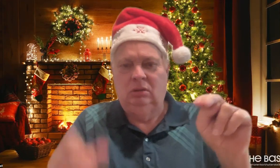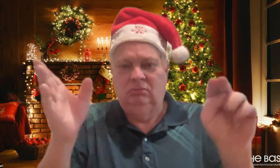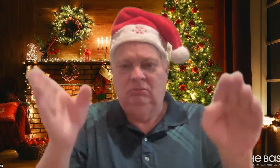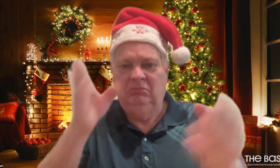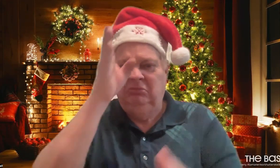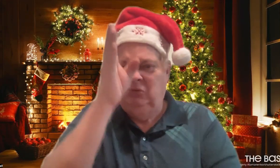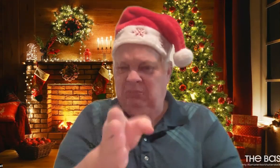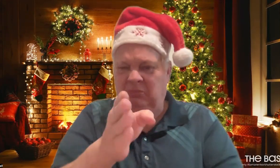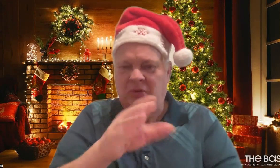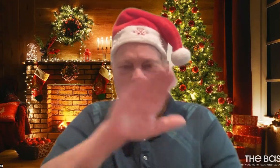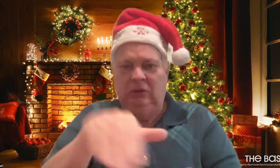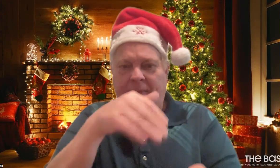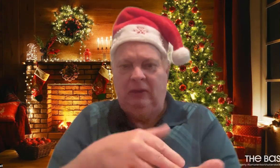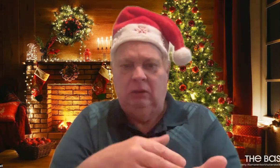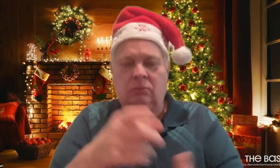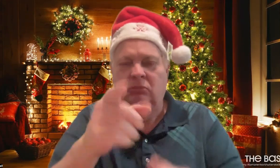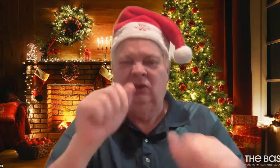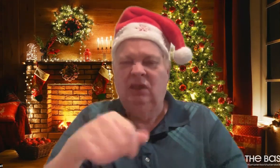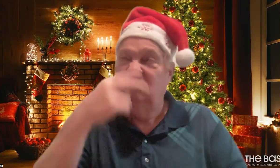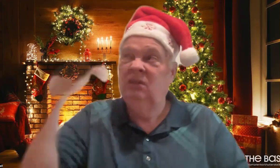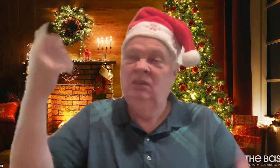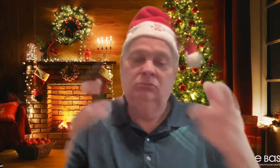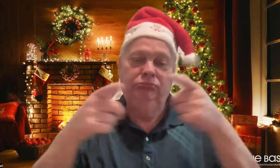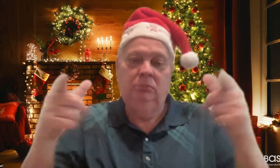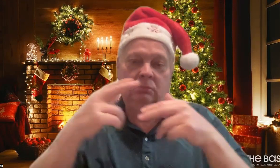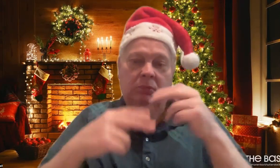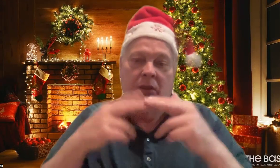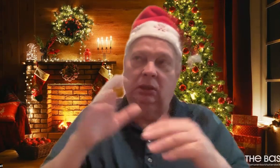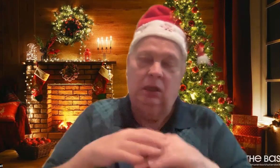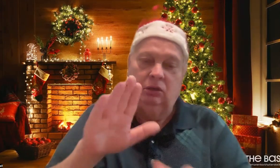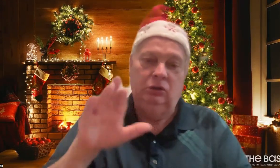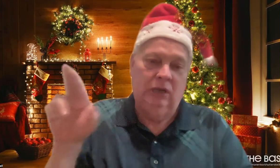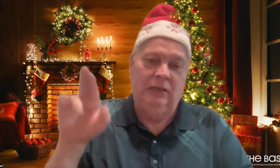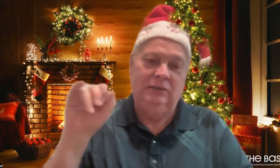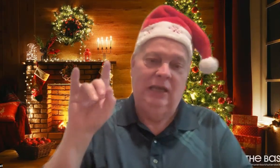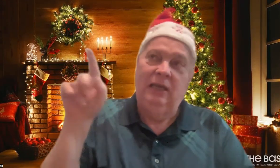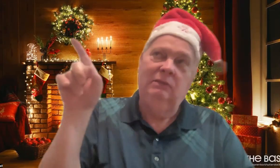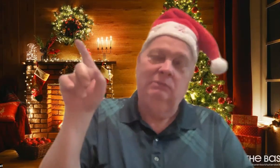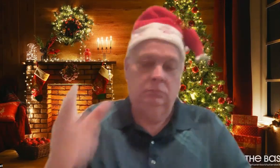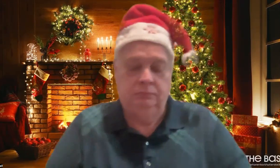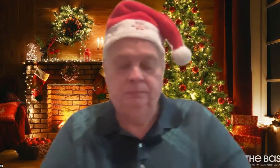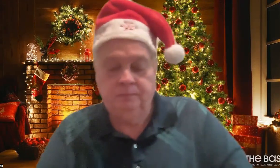It's in the middle and you will see its a big building.